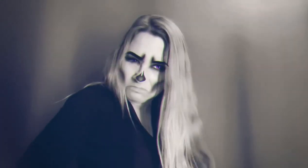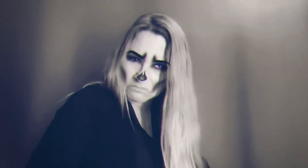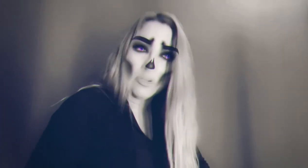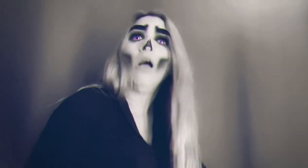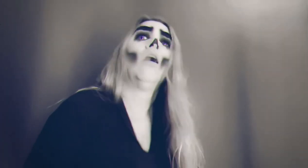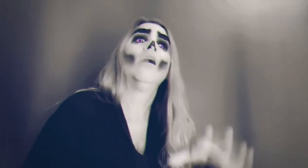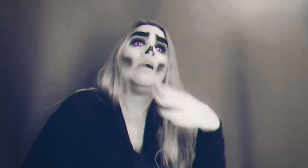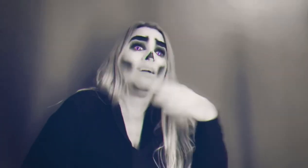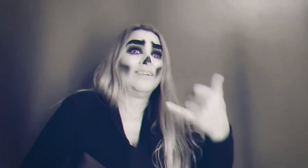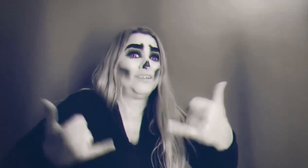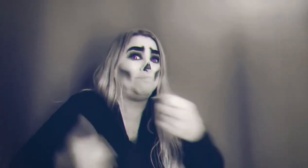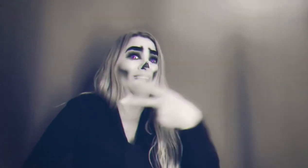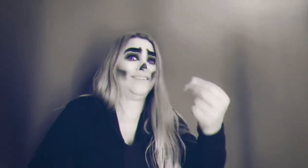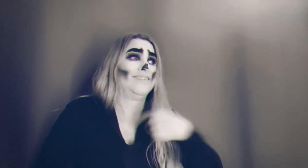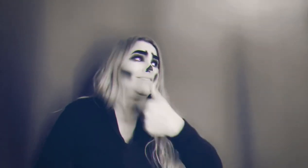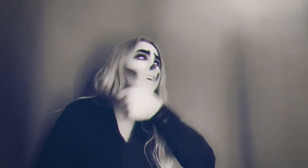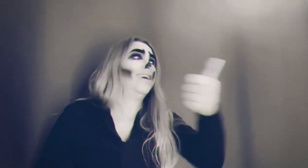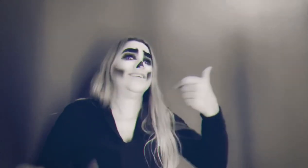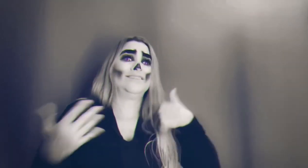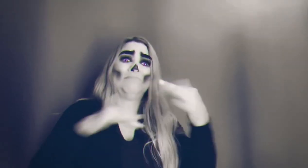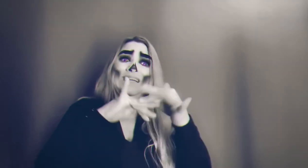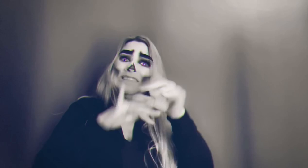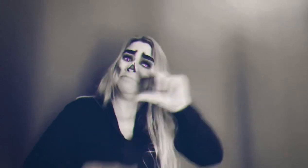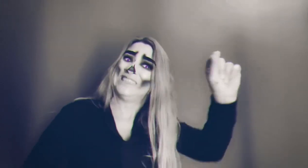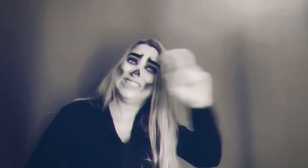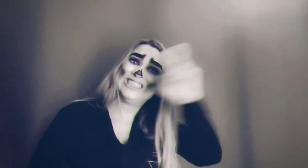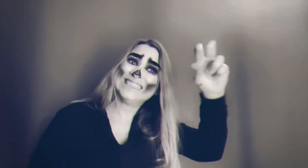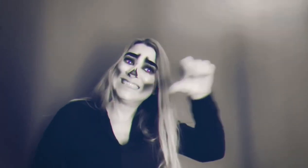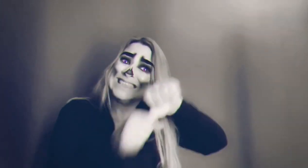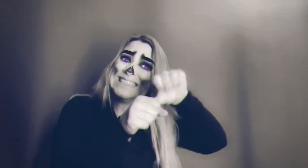" My car broke down, I'm alone, my husband went to get gas. "